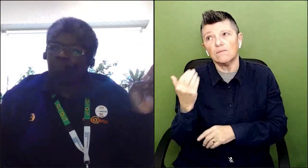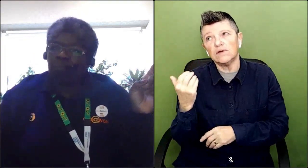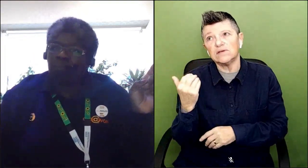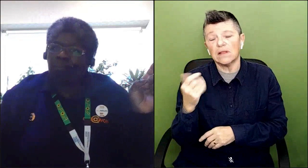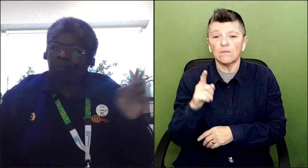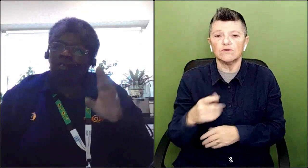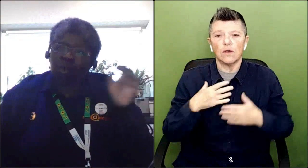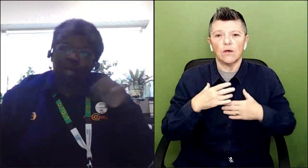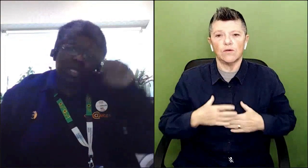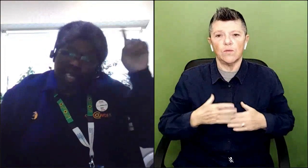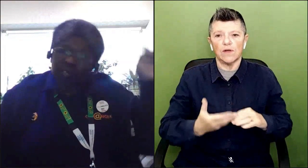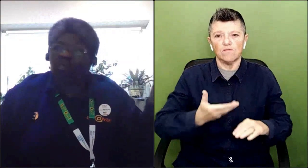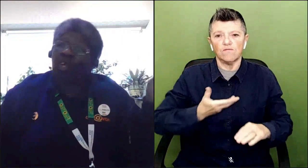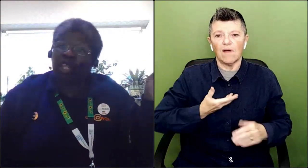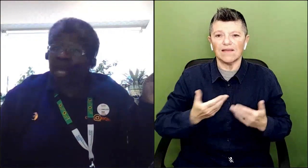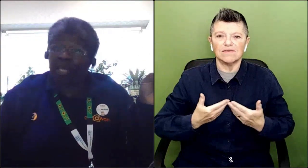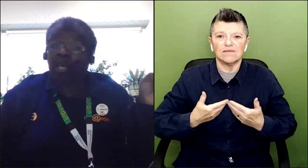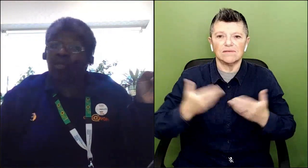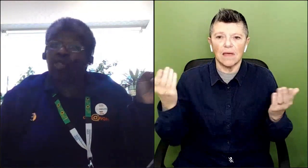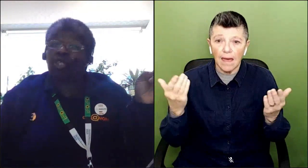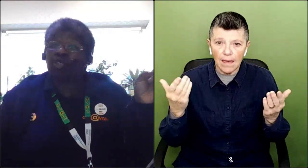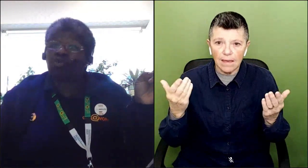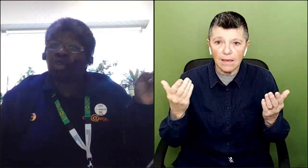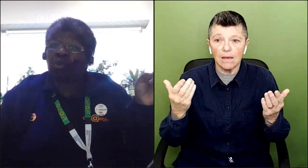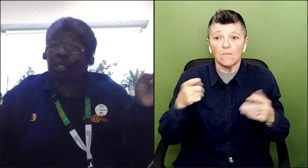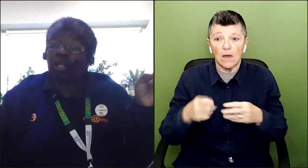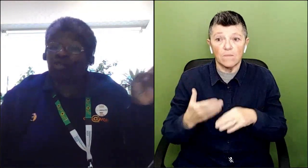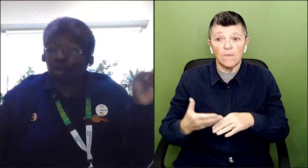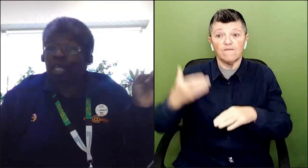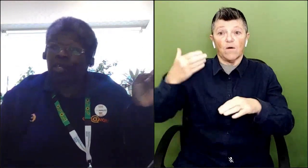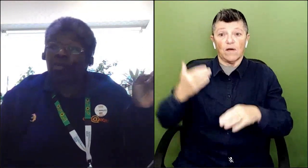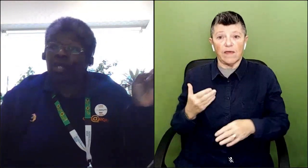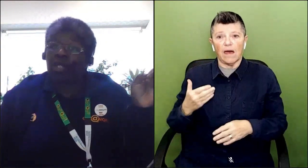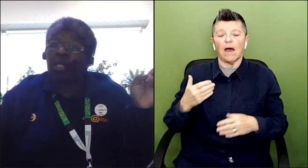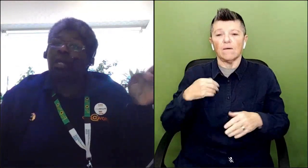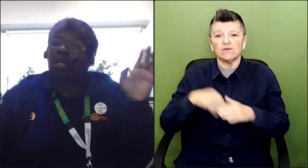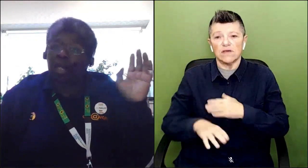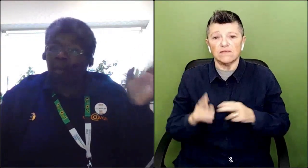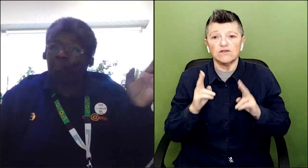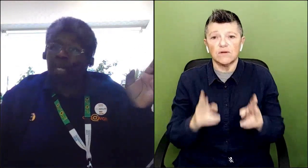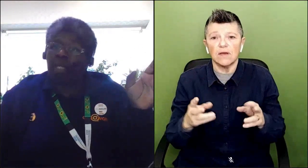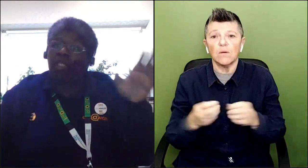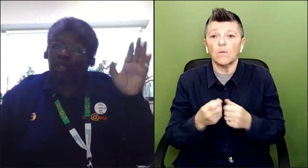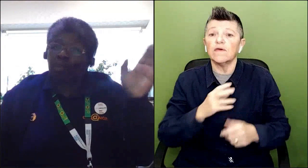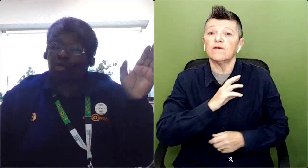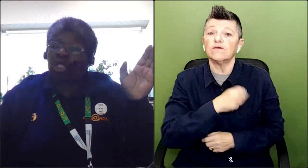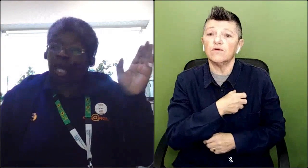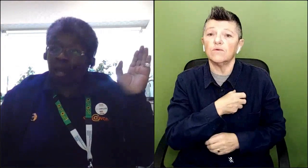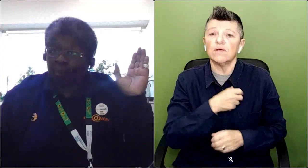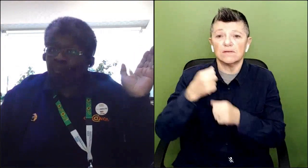A few weeks back I was stood in the street with trade union campaigning supporting our